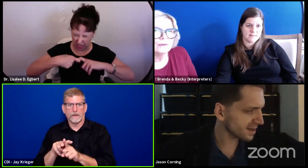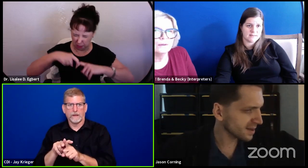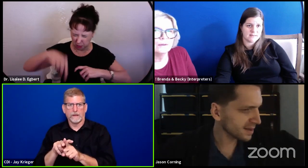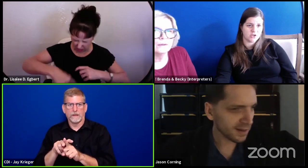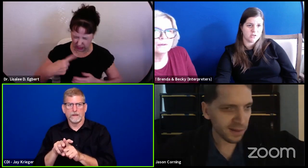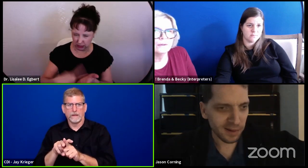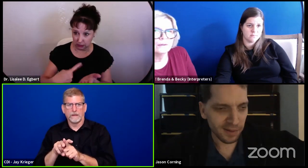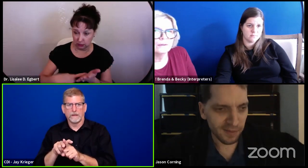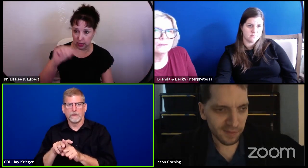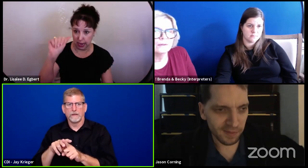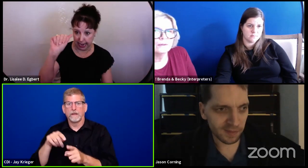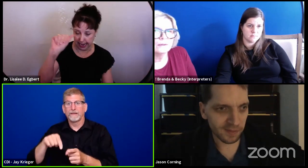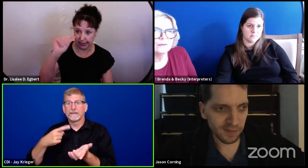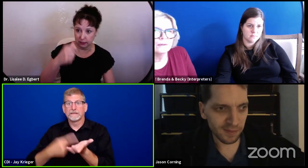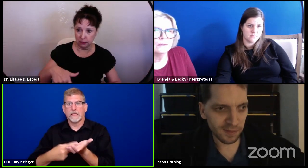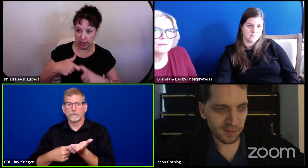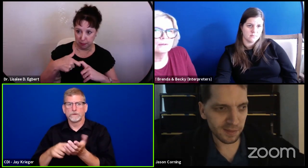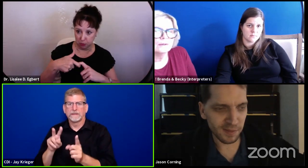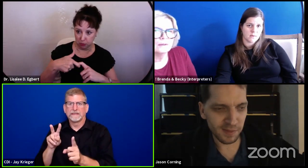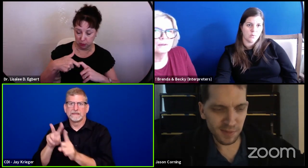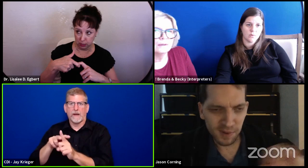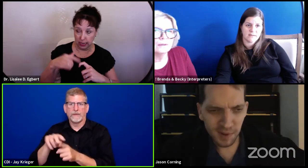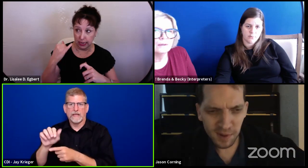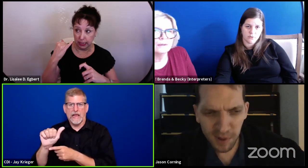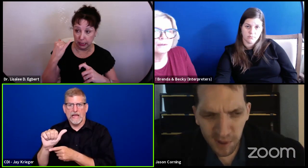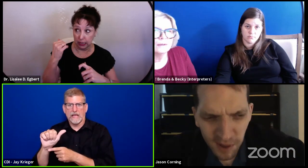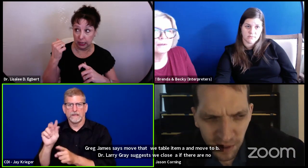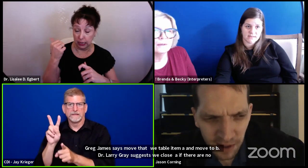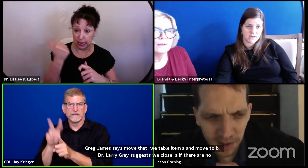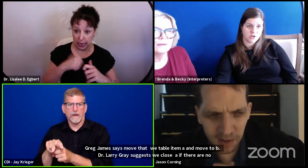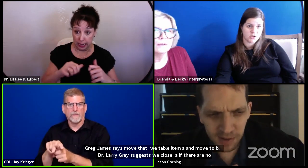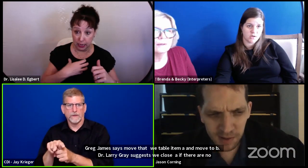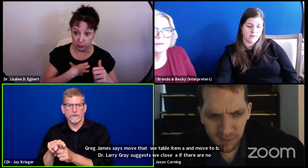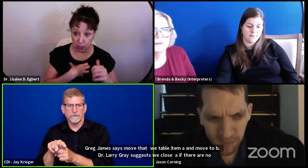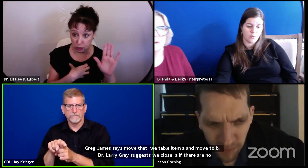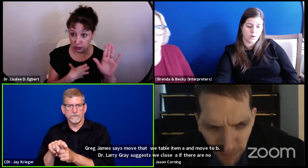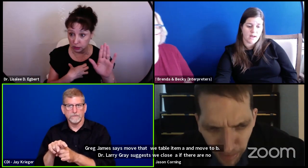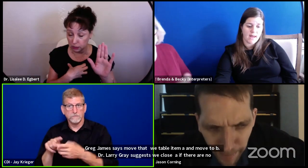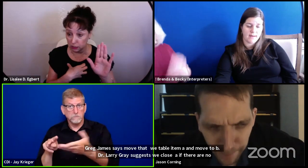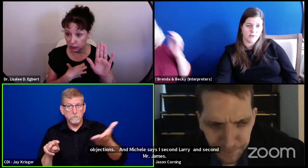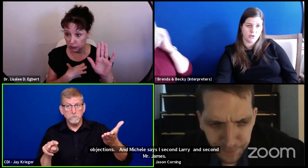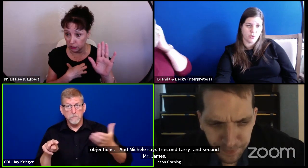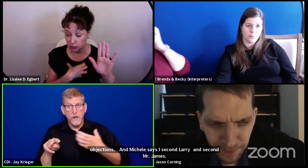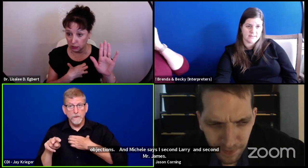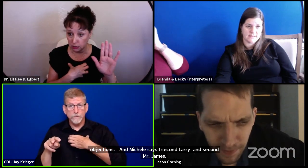We will table discussion of 4a under old business.